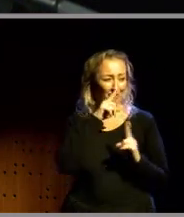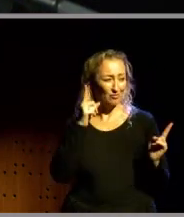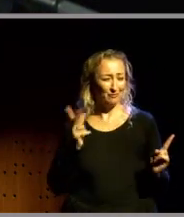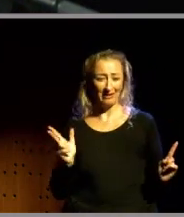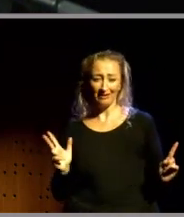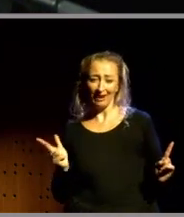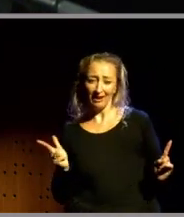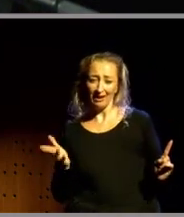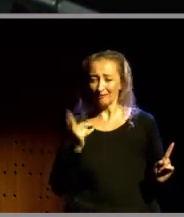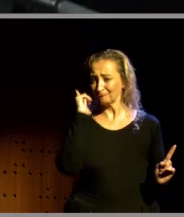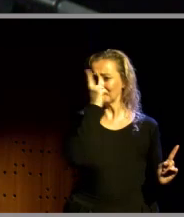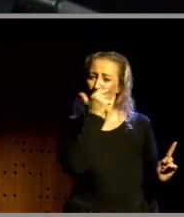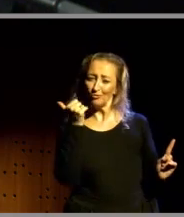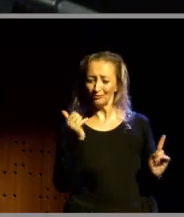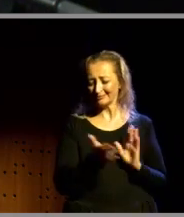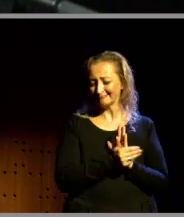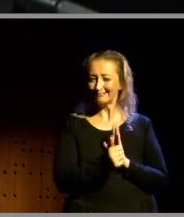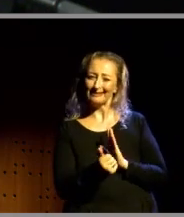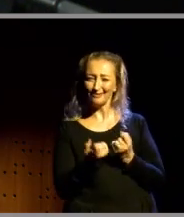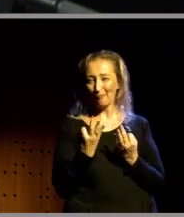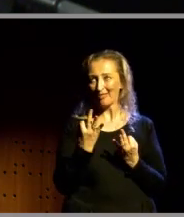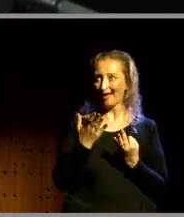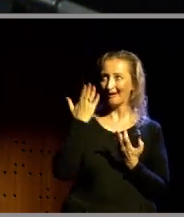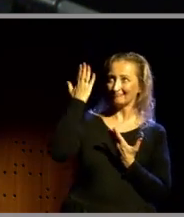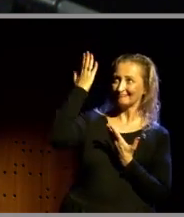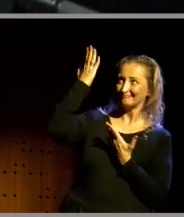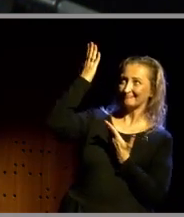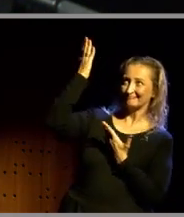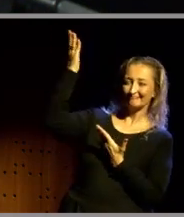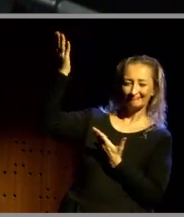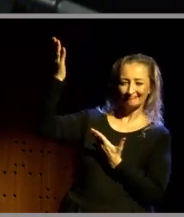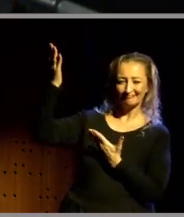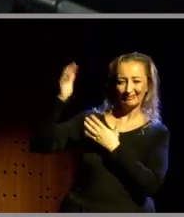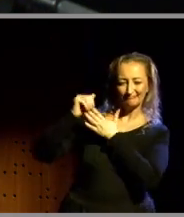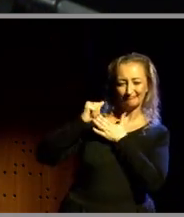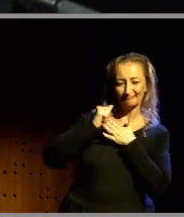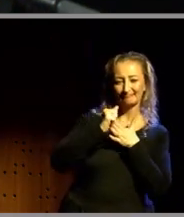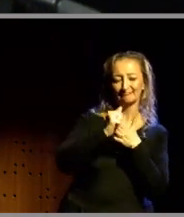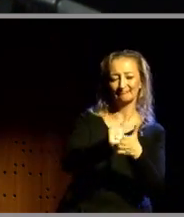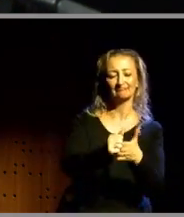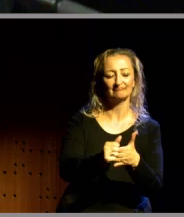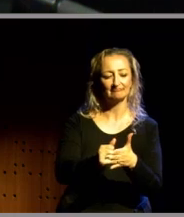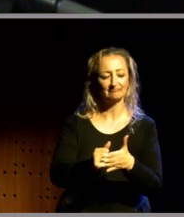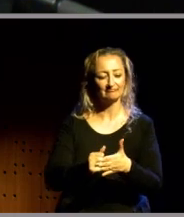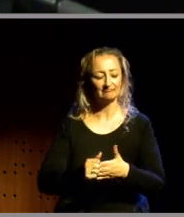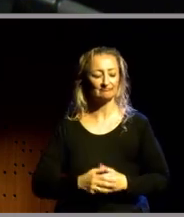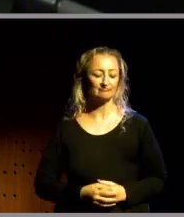as talented as all the best verbs, adjectives without them.